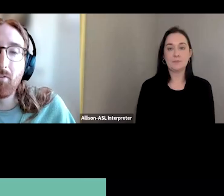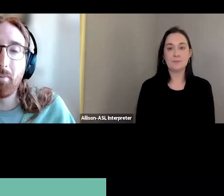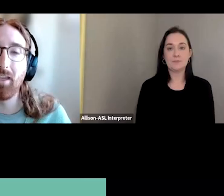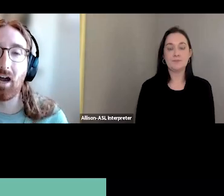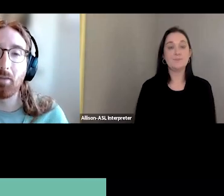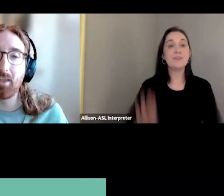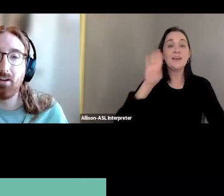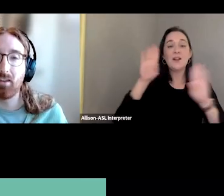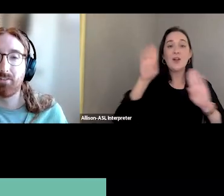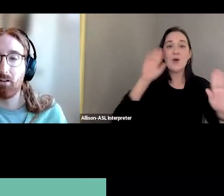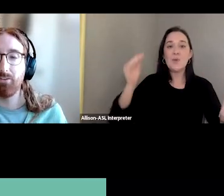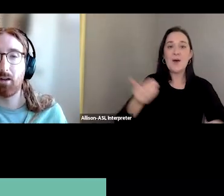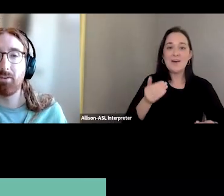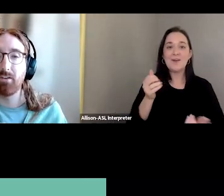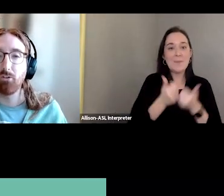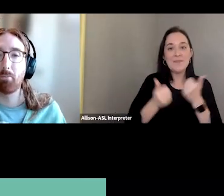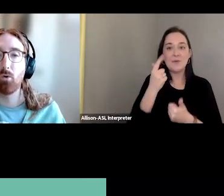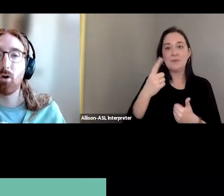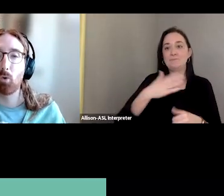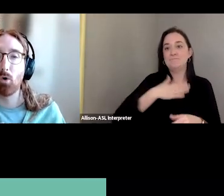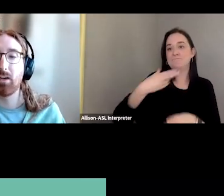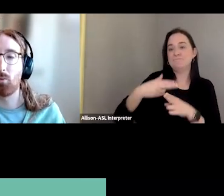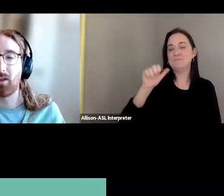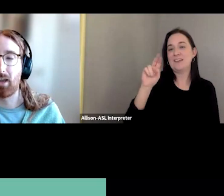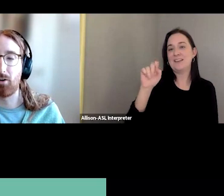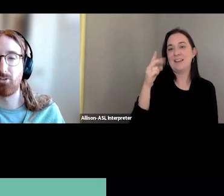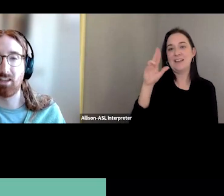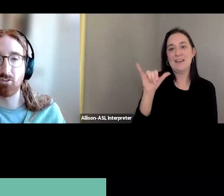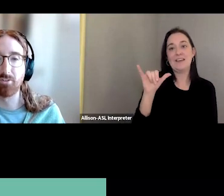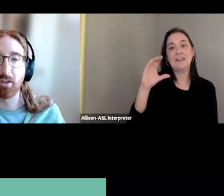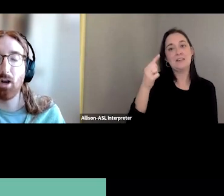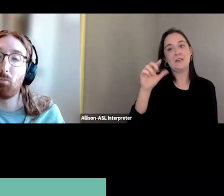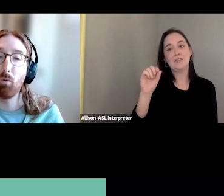Welcome everybody. I'm Anthony Gonzalez and I'm the senior program coordinator with the Higher Education Center.